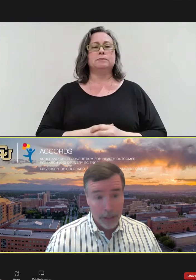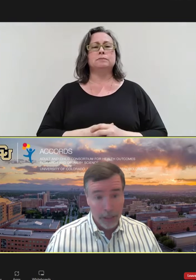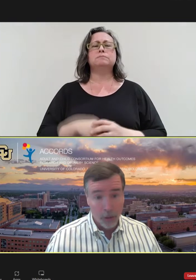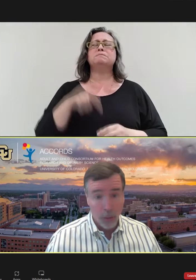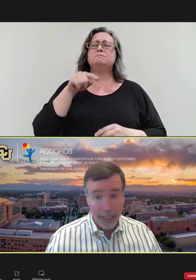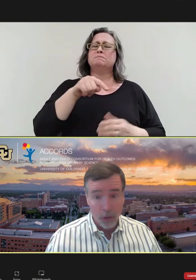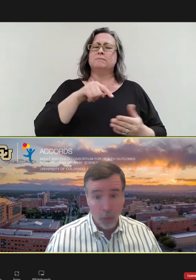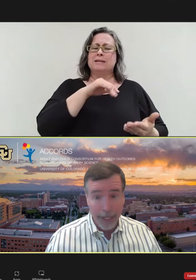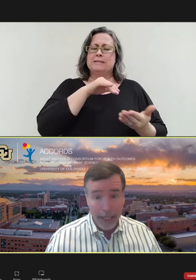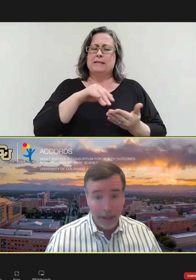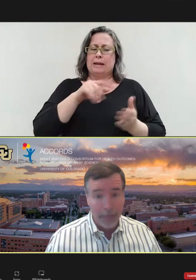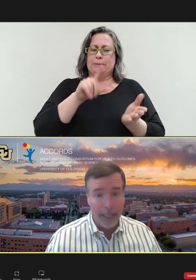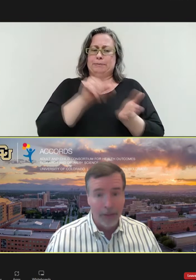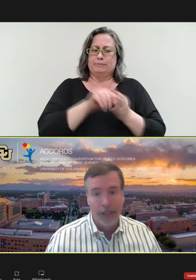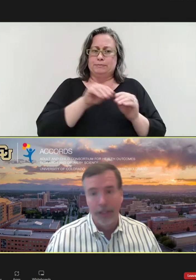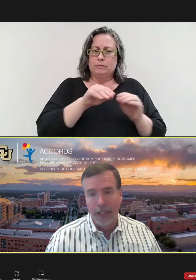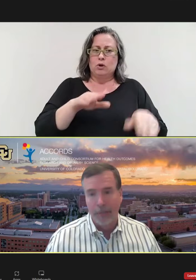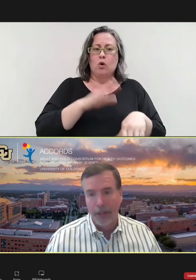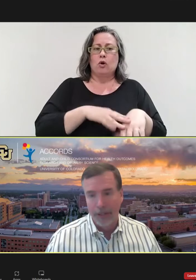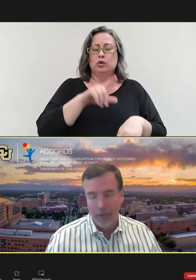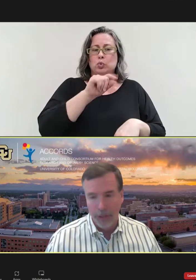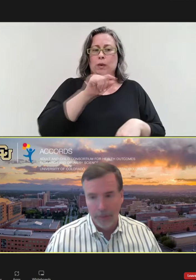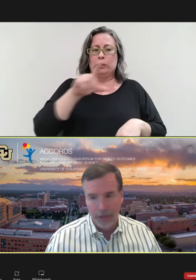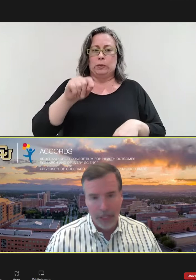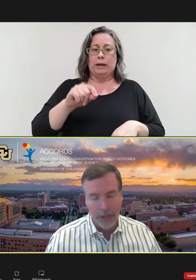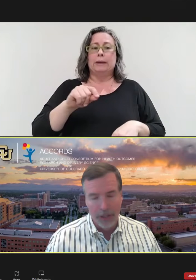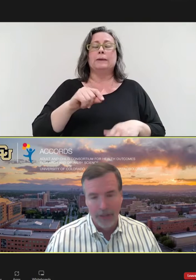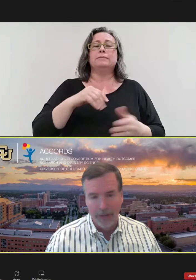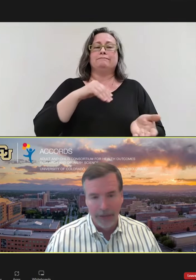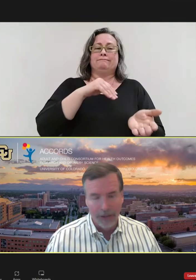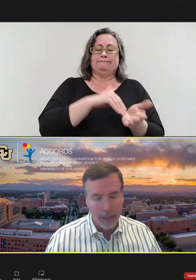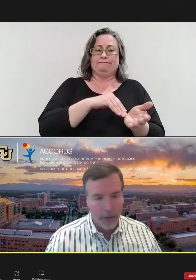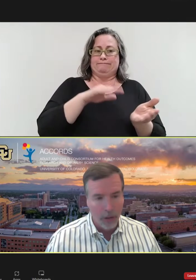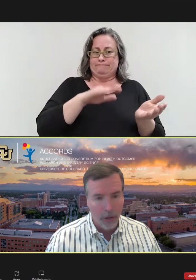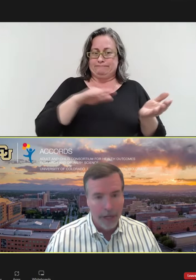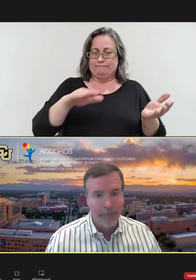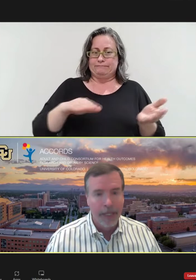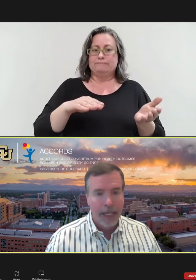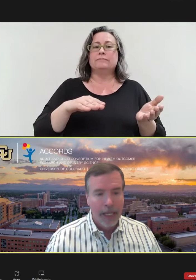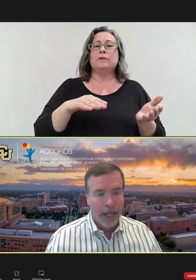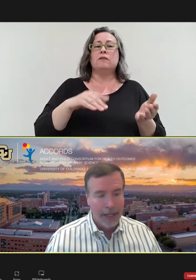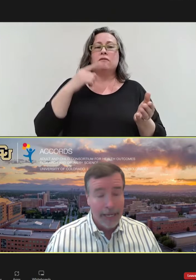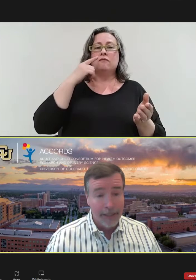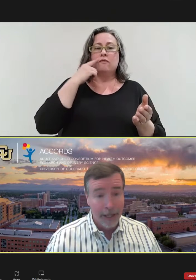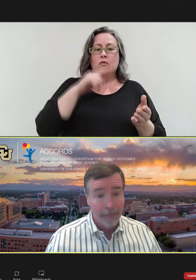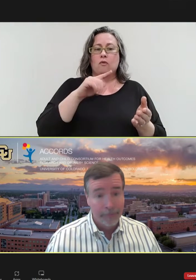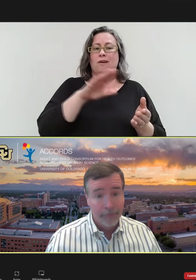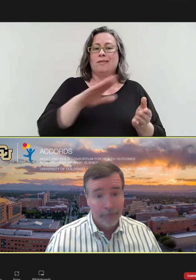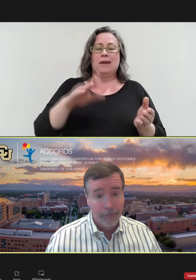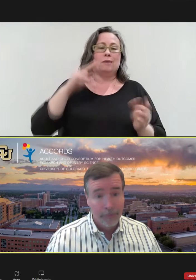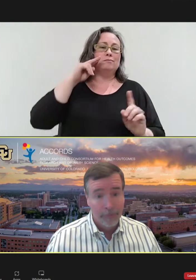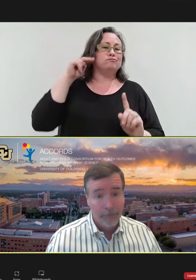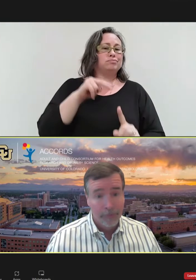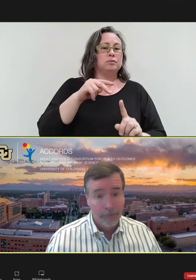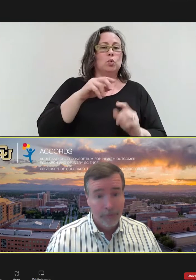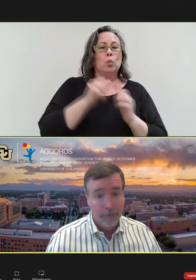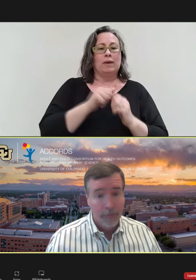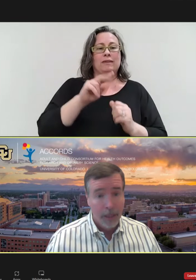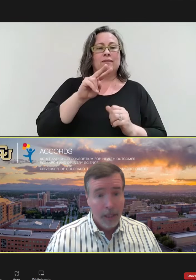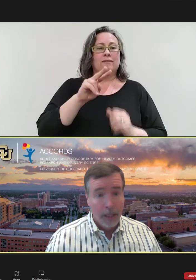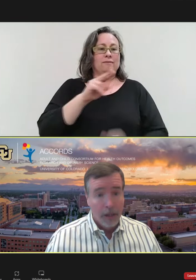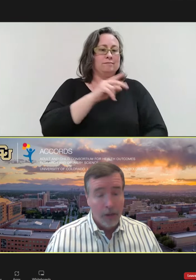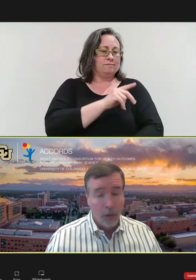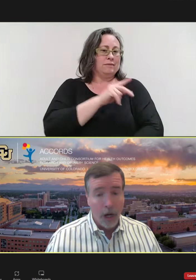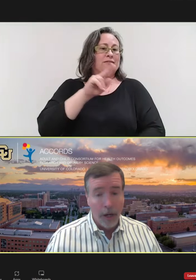in 2020 on pediatricians' experiences with and perceptions of the VFC program. Next slide. So,